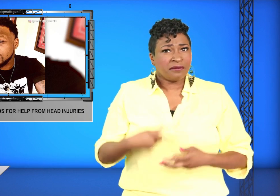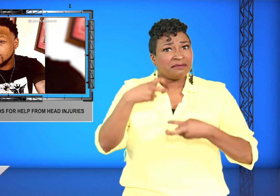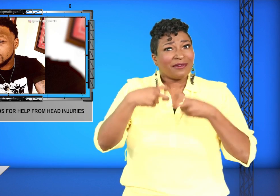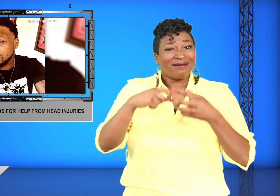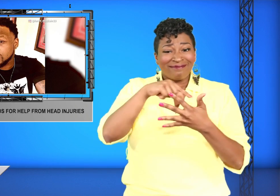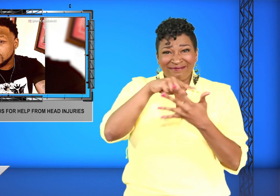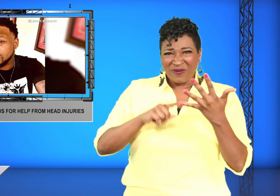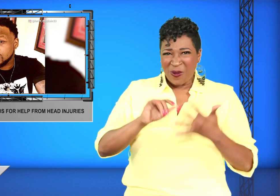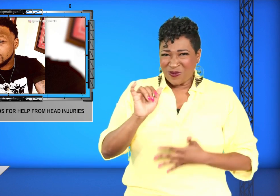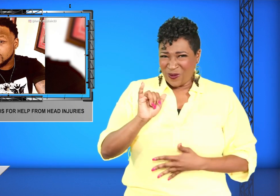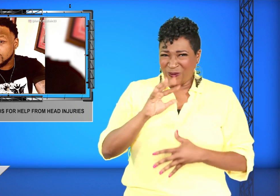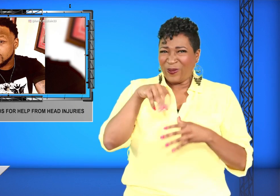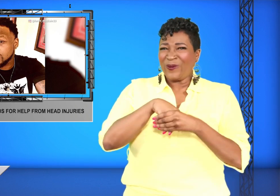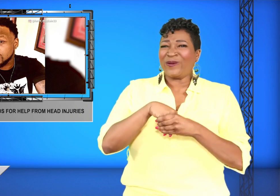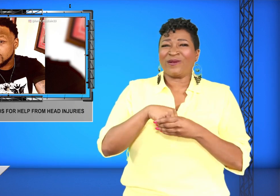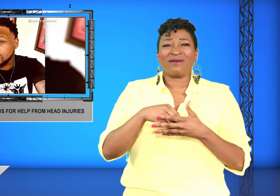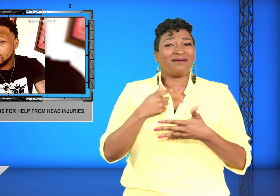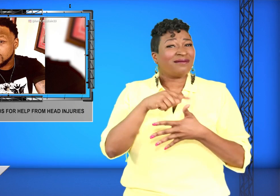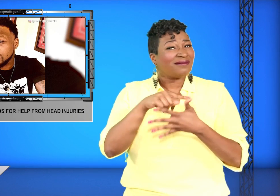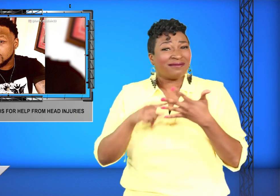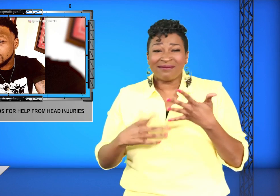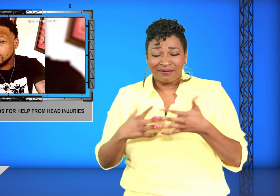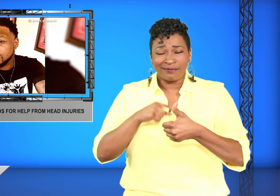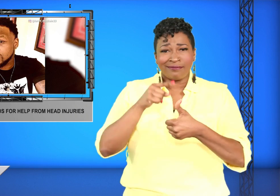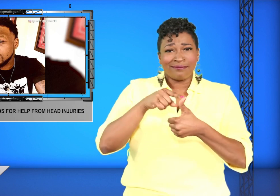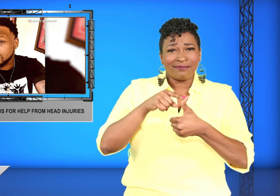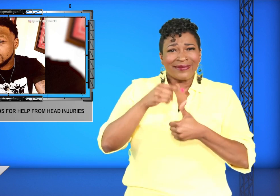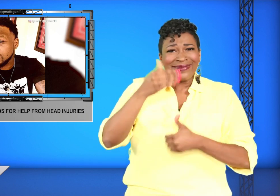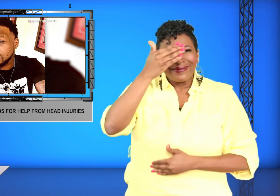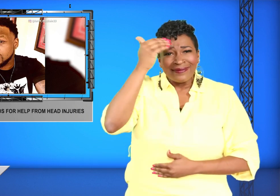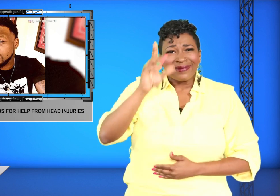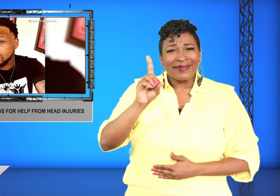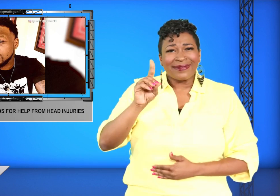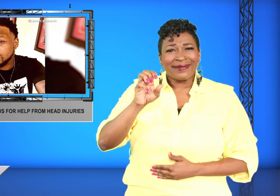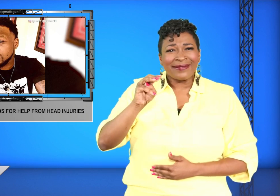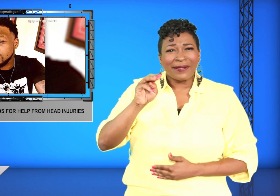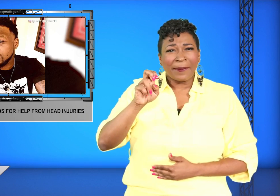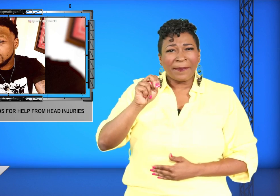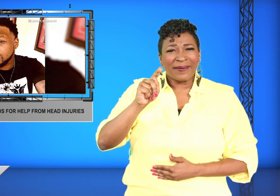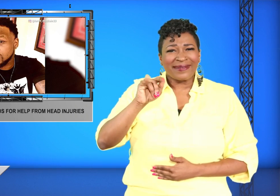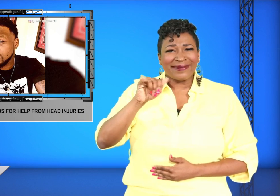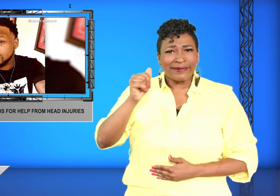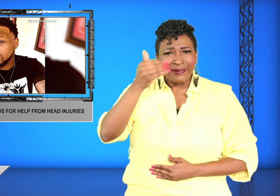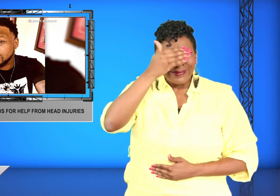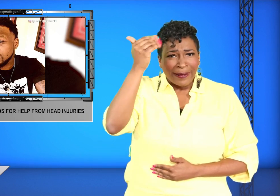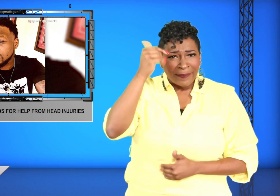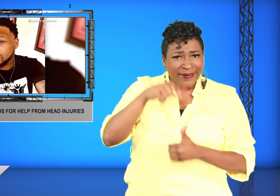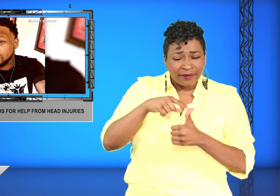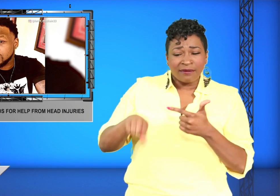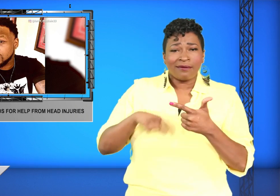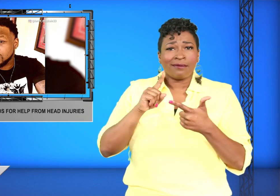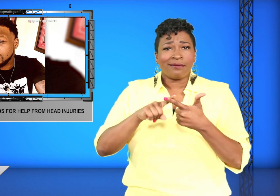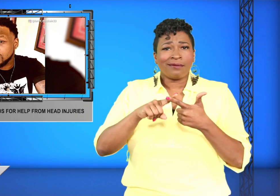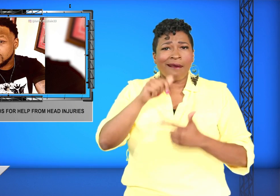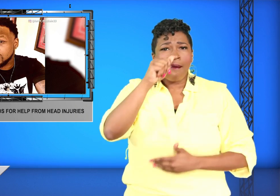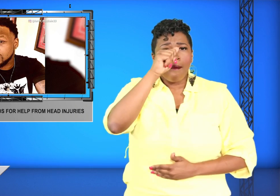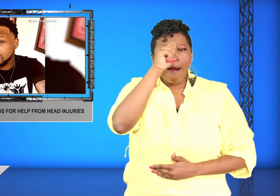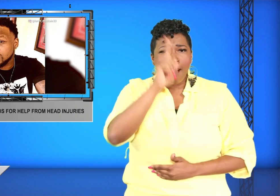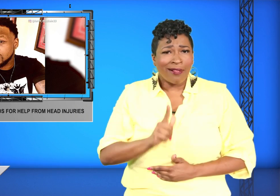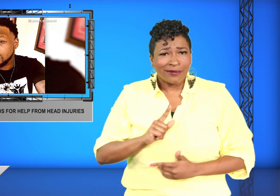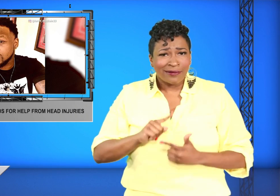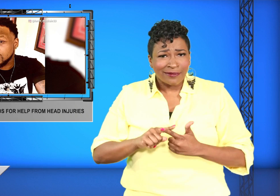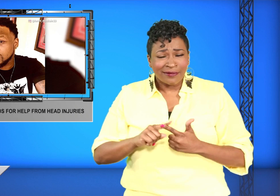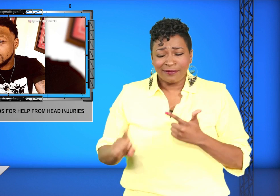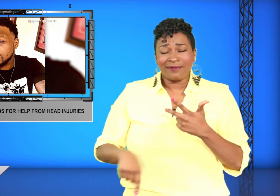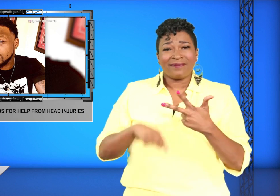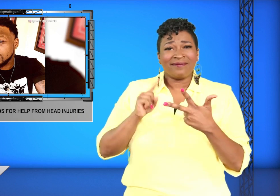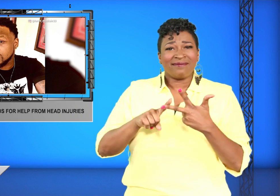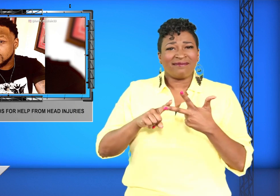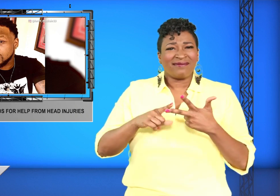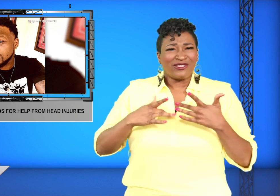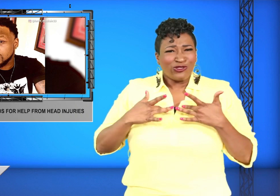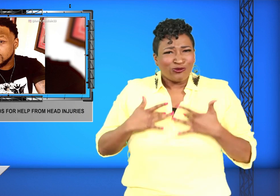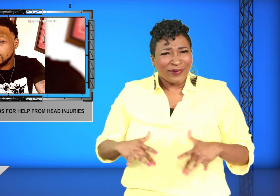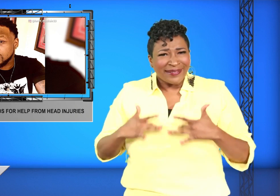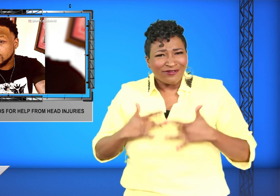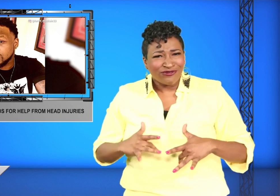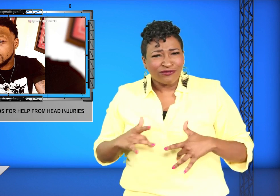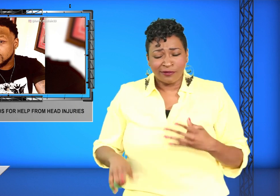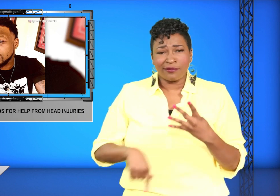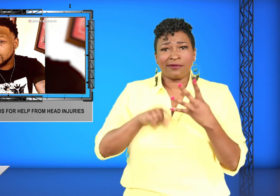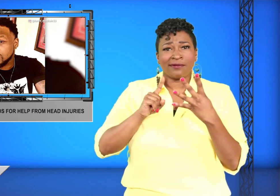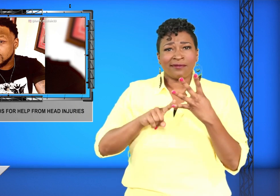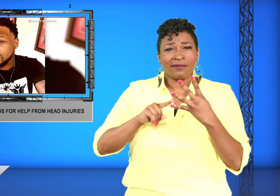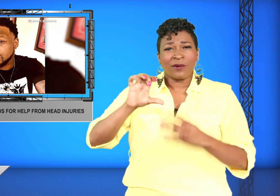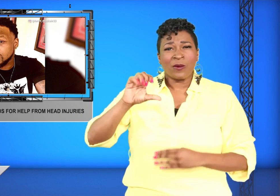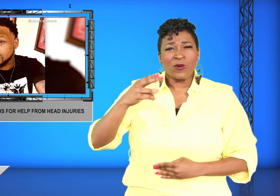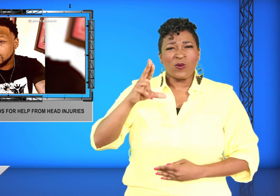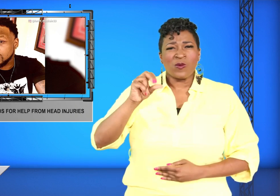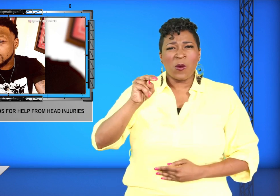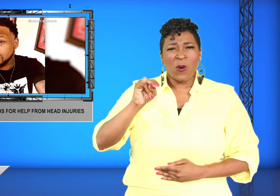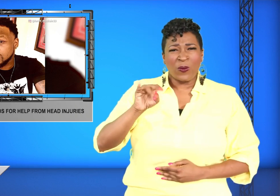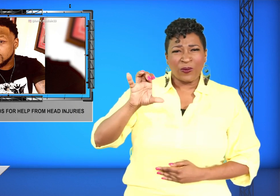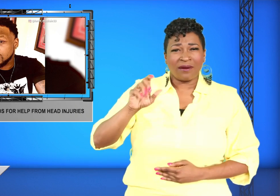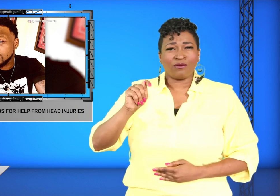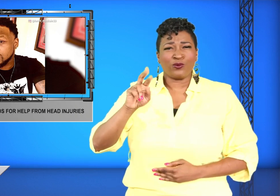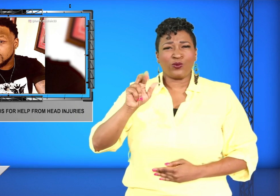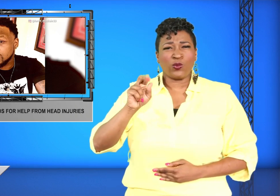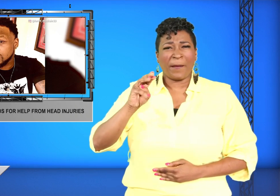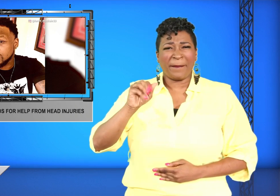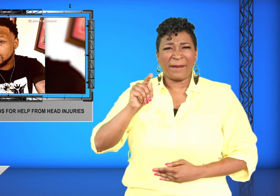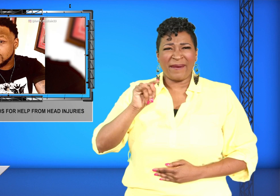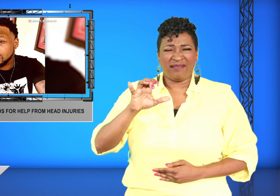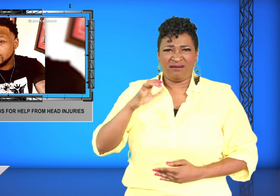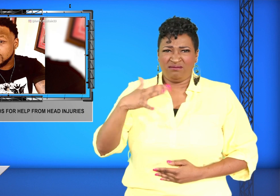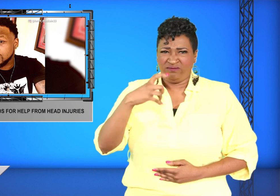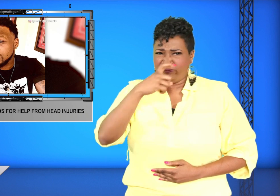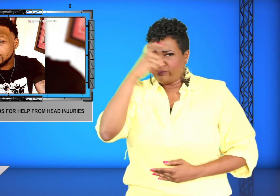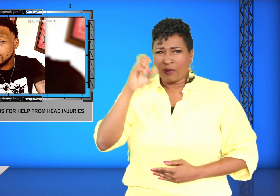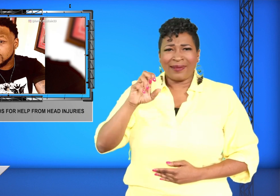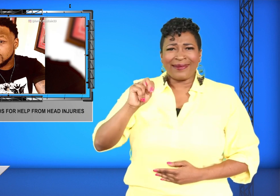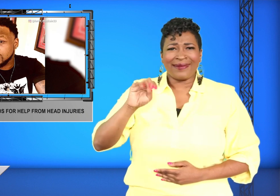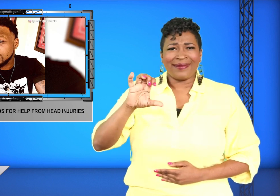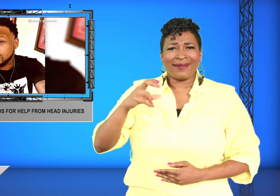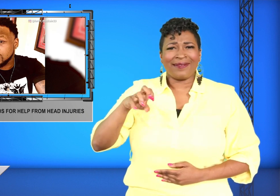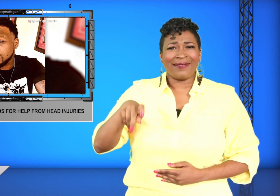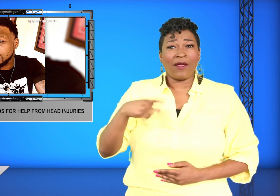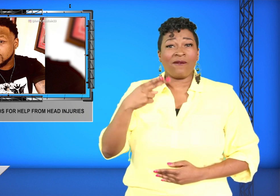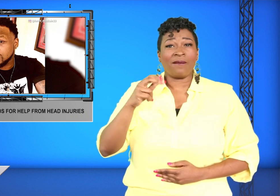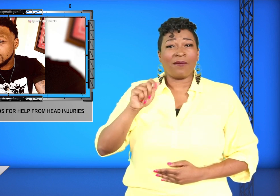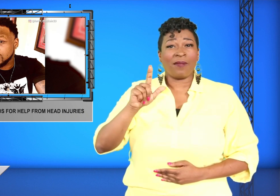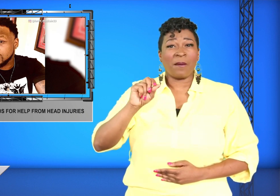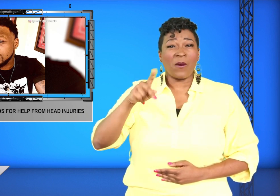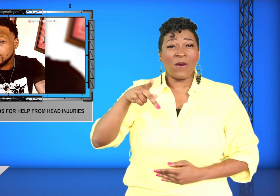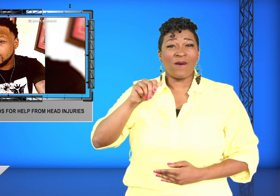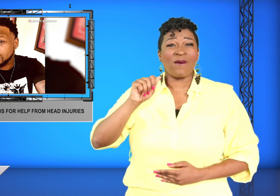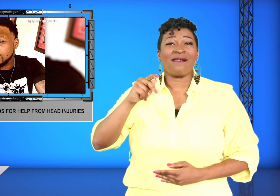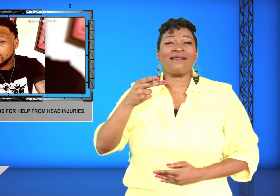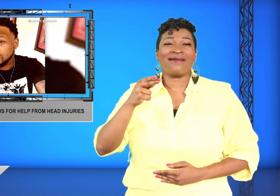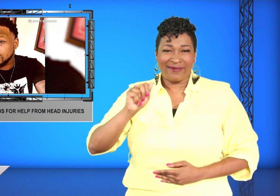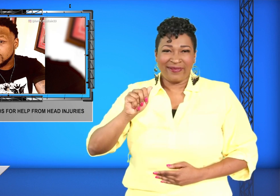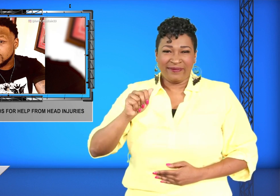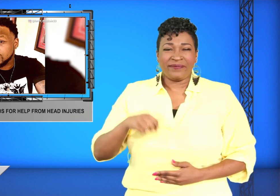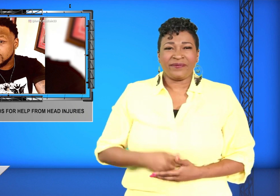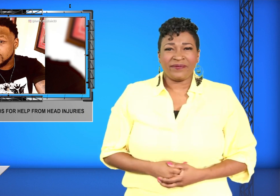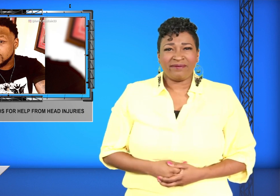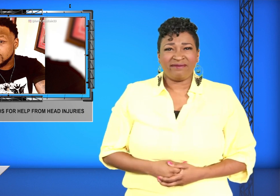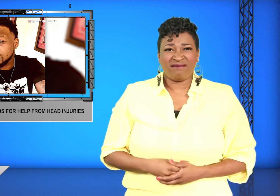They include dementia, Alzheimer's, depression and chronic traumatic encephalopath, or CTE,